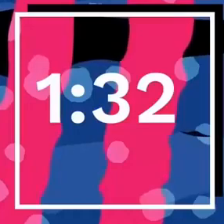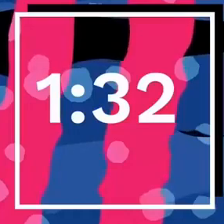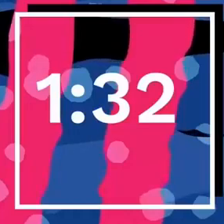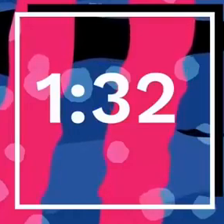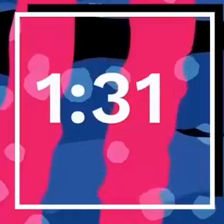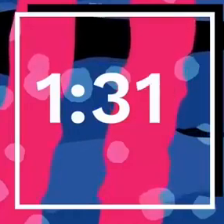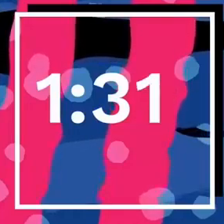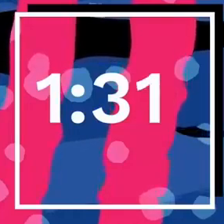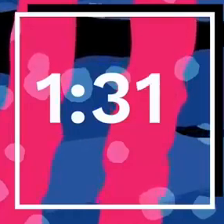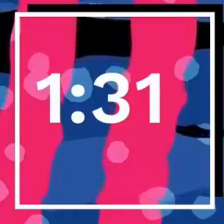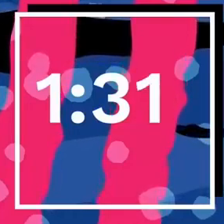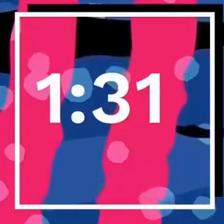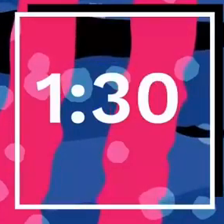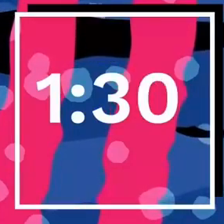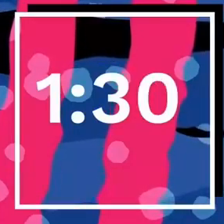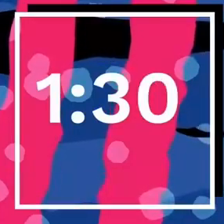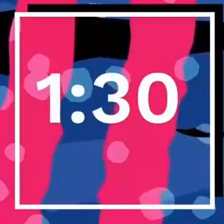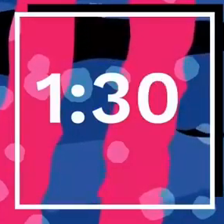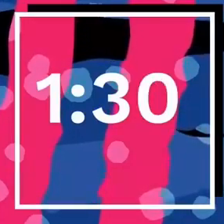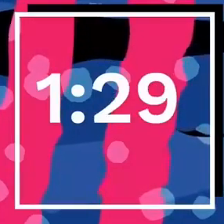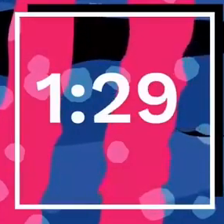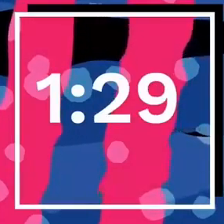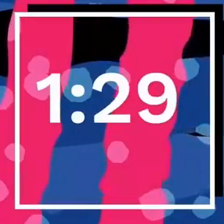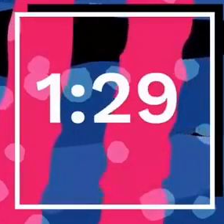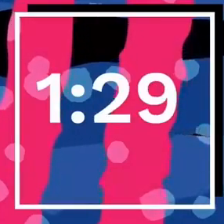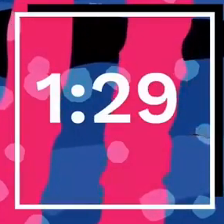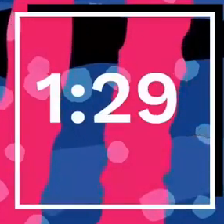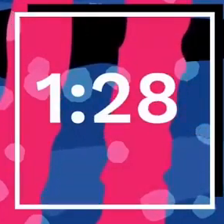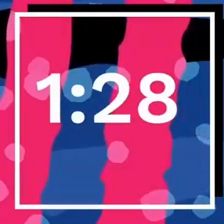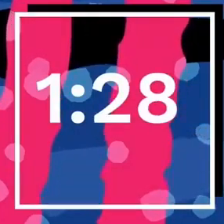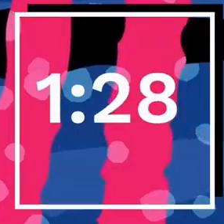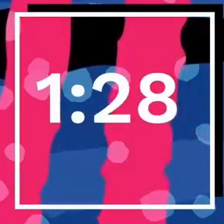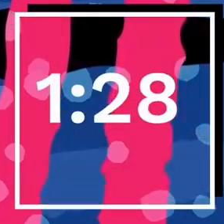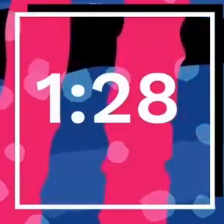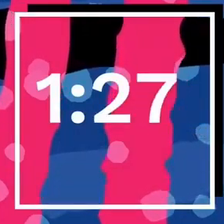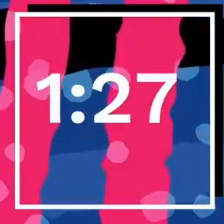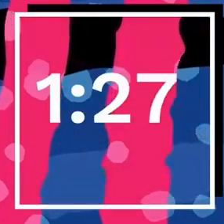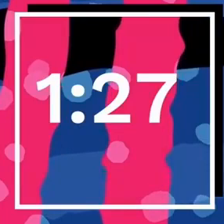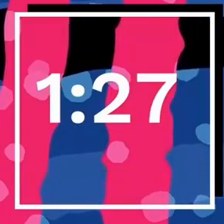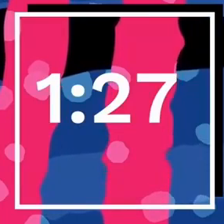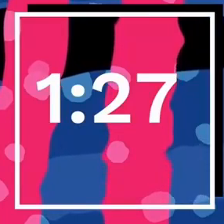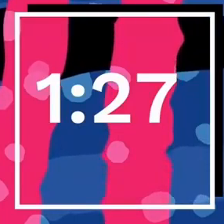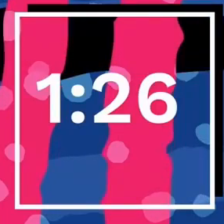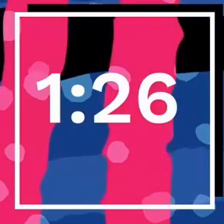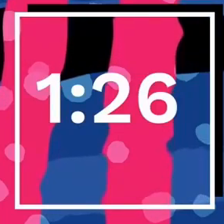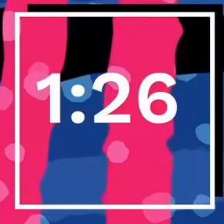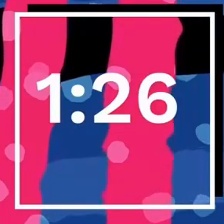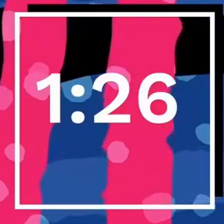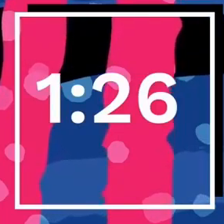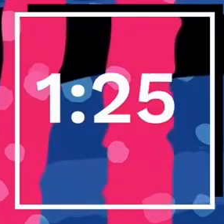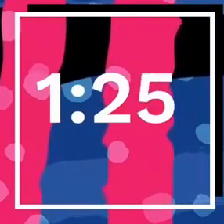THAT'S WHERE THE NEW CHILD TAX CREDIT COULD MAKE A DIFFERENCE. THIS WILL STILL BE A GREAT HELP TO MY FAMILY. ELIGIBLE FAMILY SHOULD START RECEIVING MONEY FOR THE CHILD